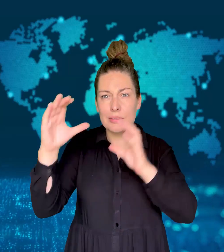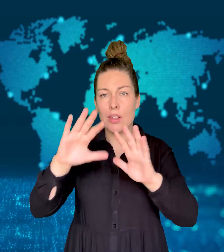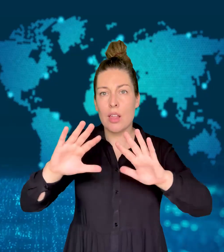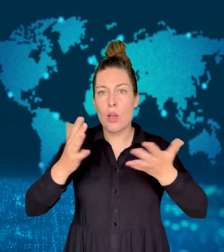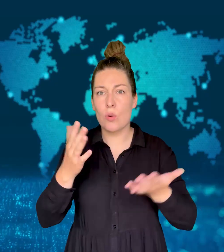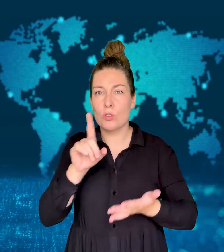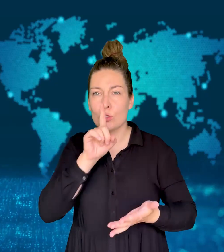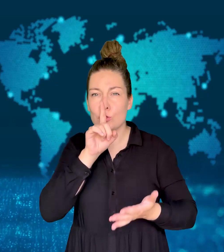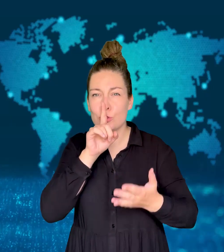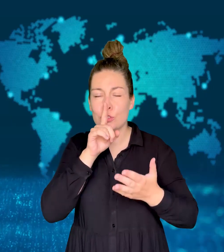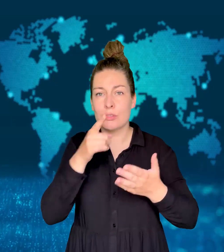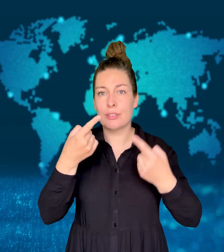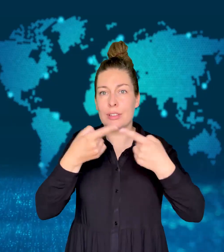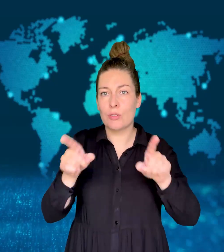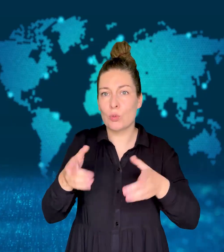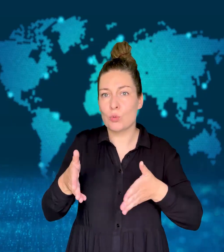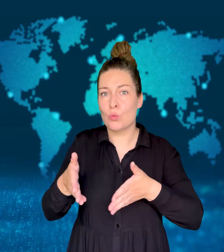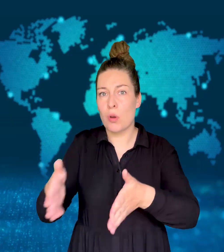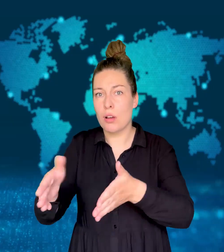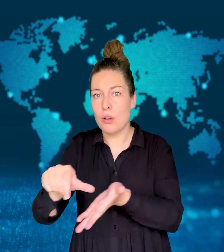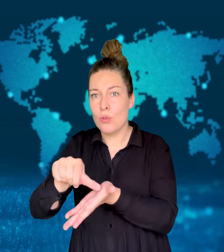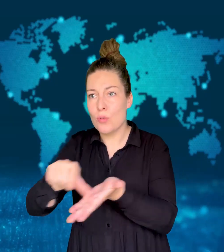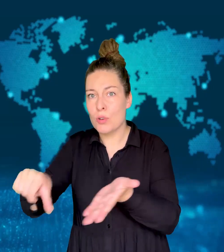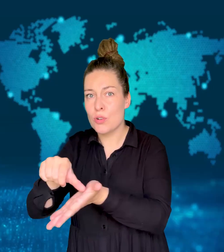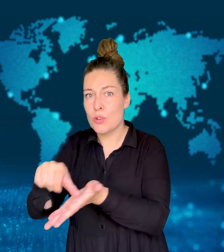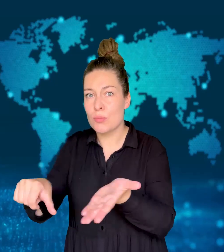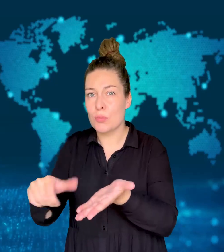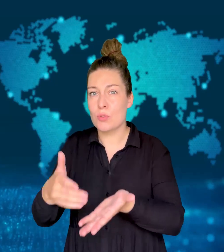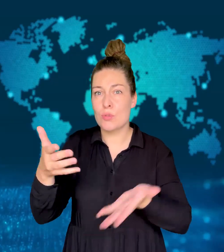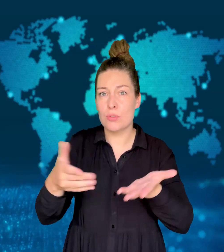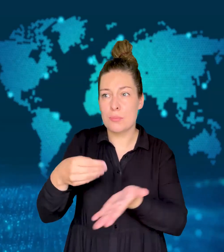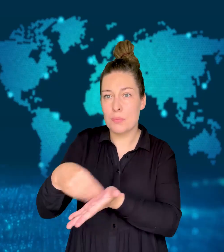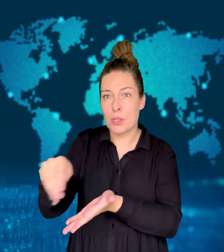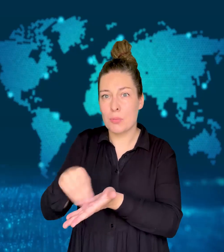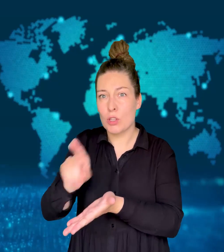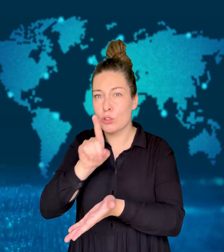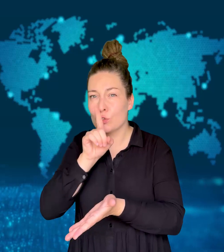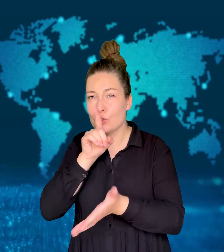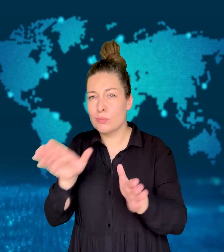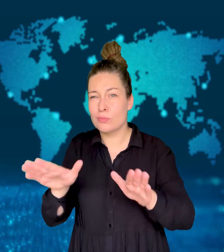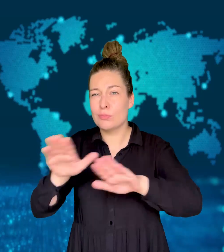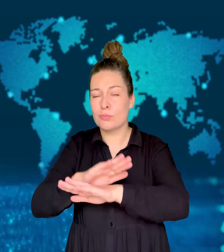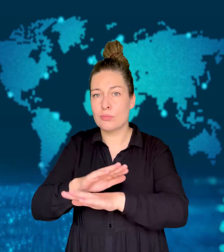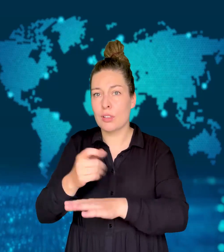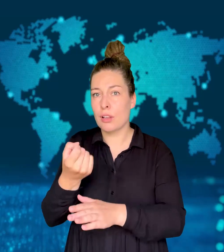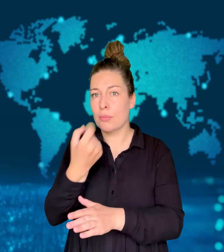Others are concerned that the law will